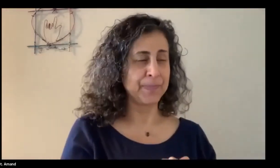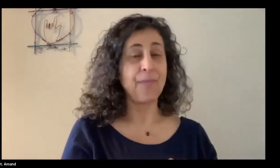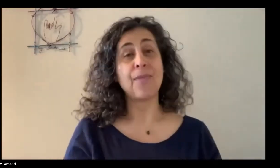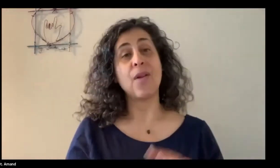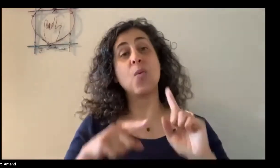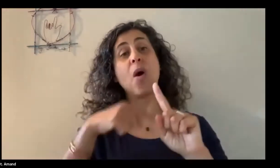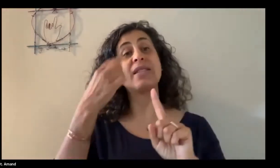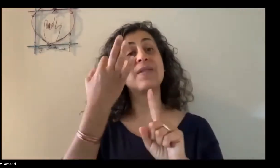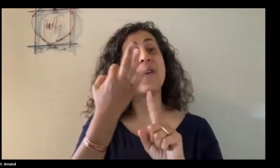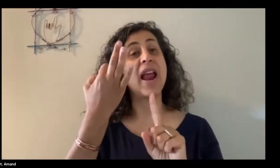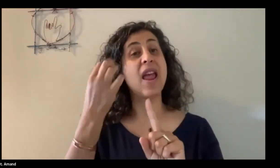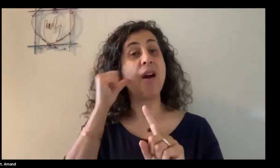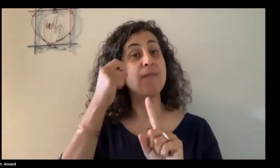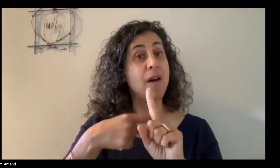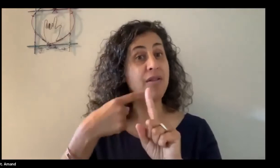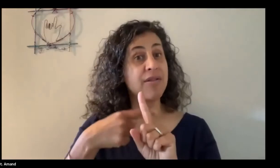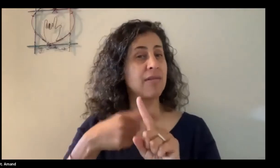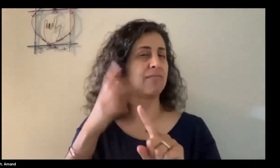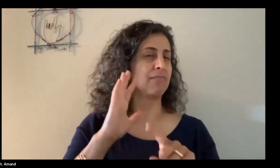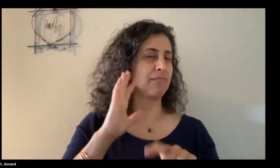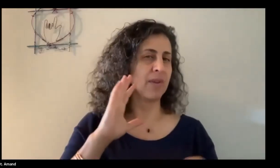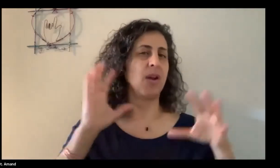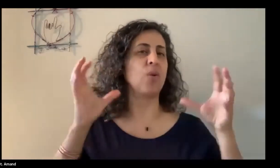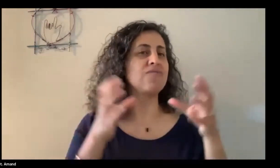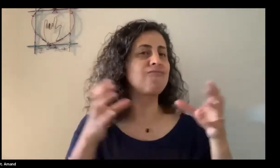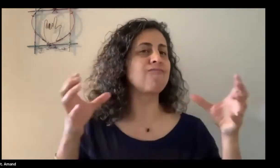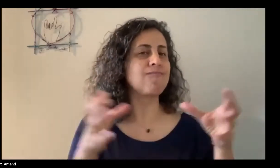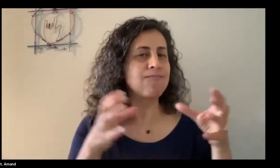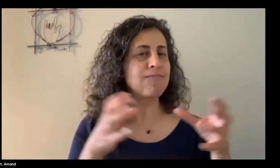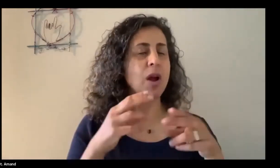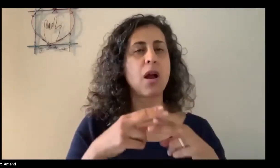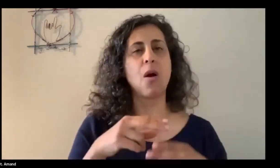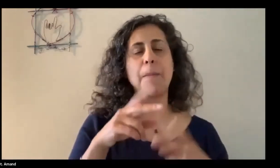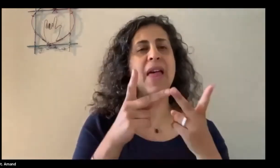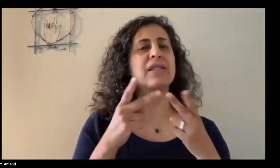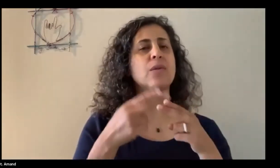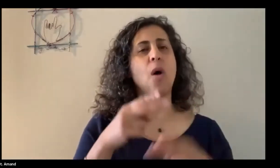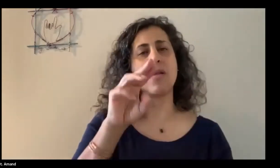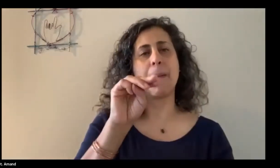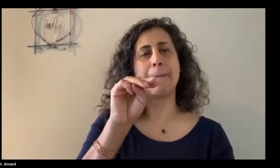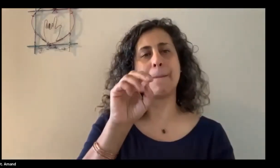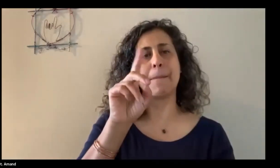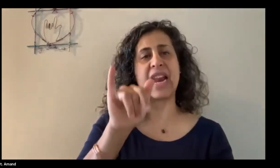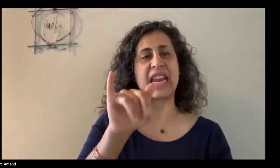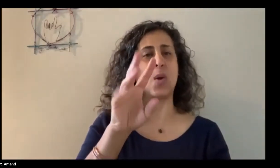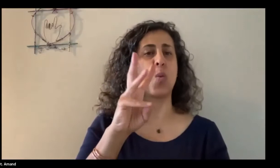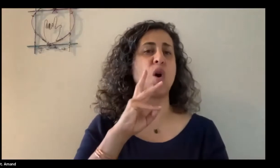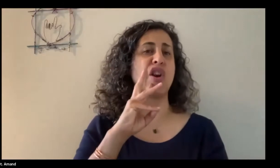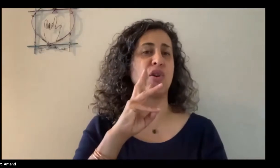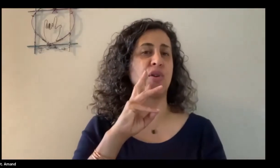and I really appreciated that part, watching him get ready and his creativity. And then, also, another thing from that time,